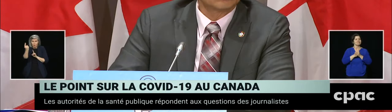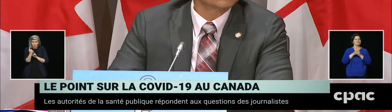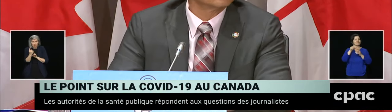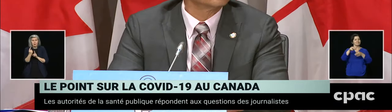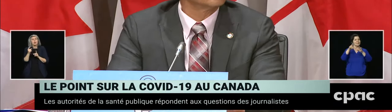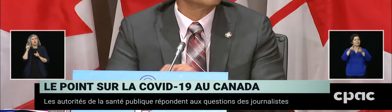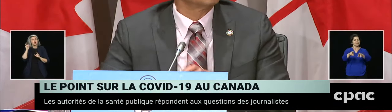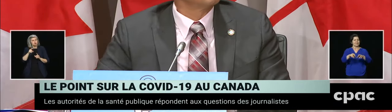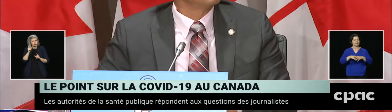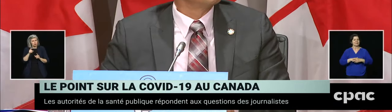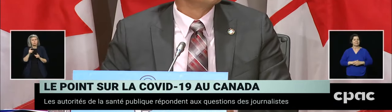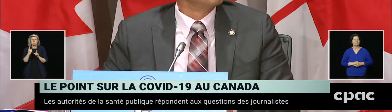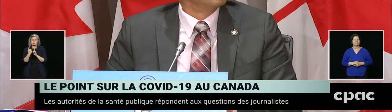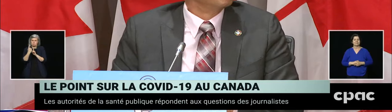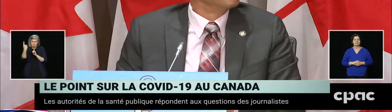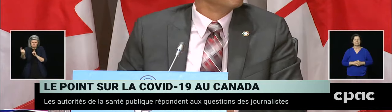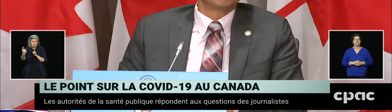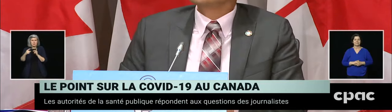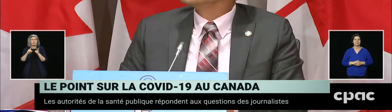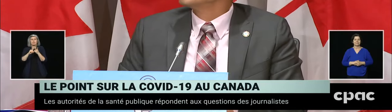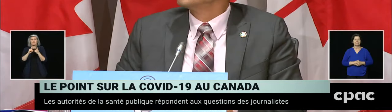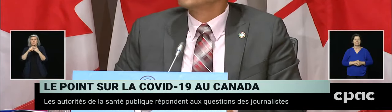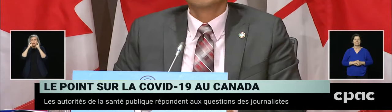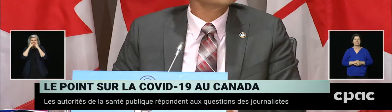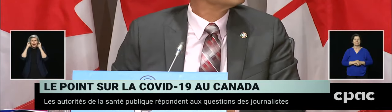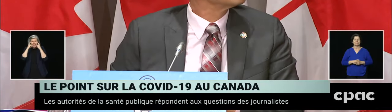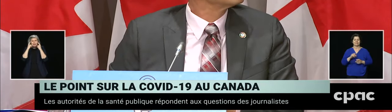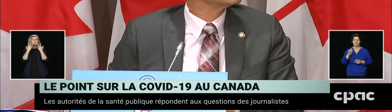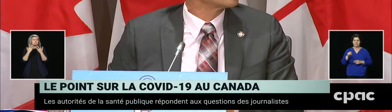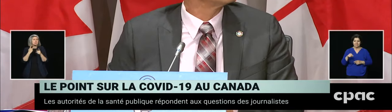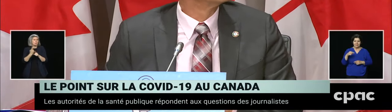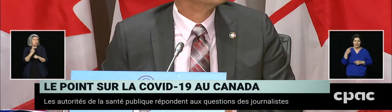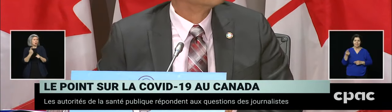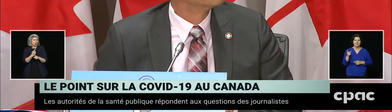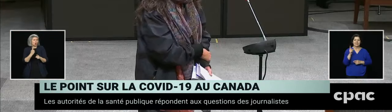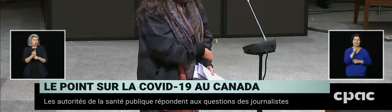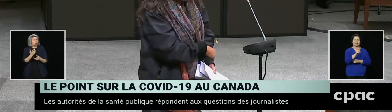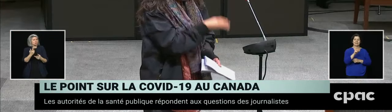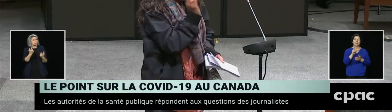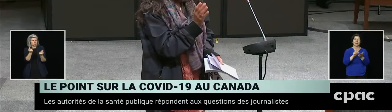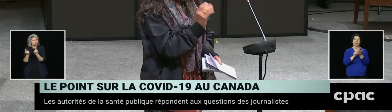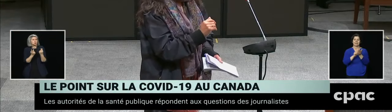MASK, GOOD RESPIRATORY